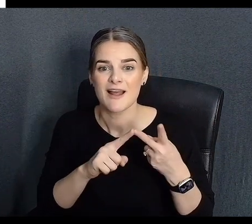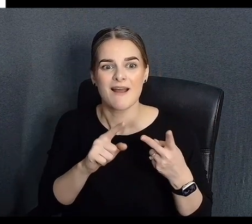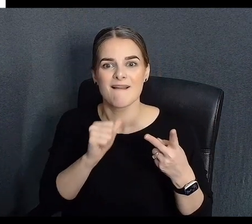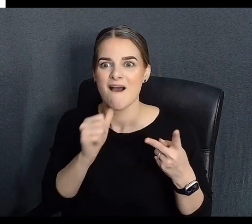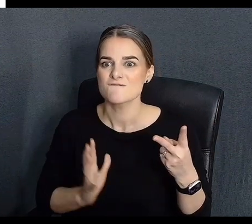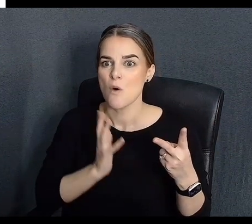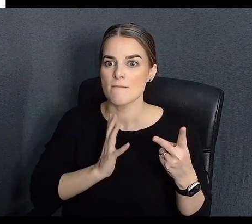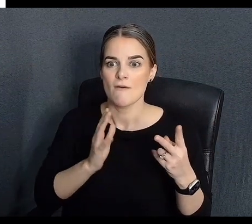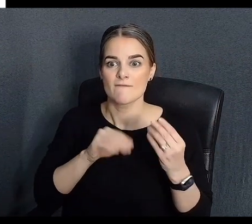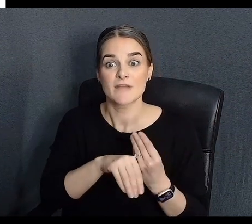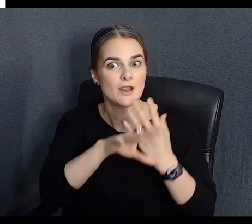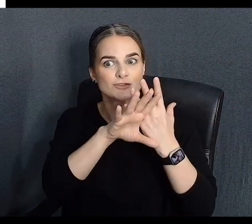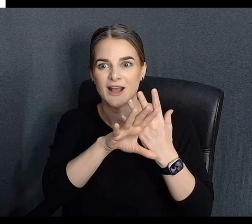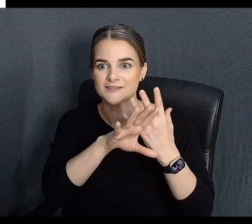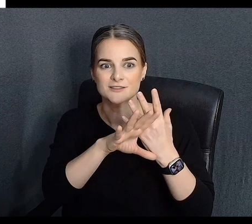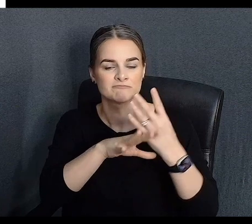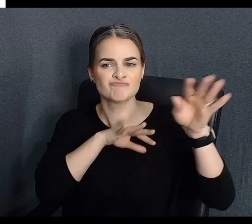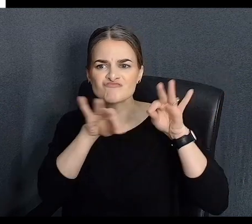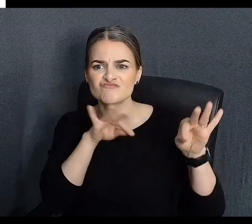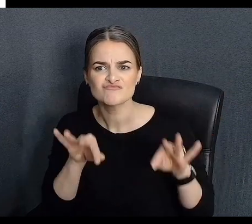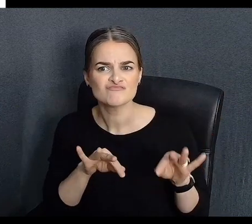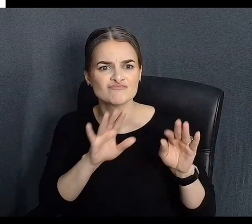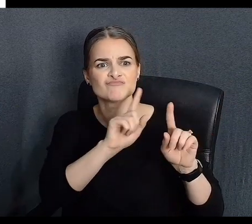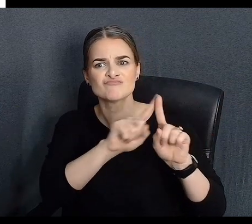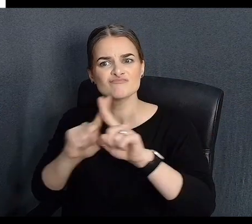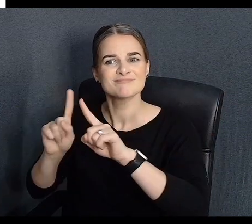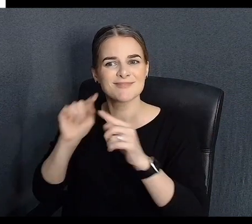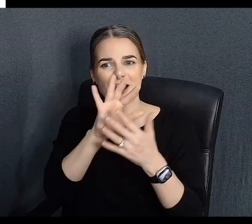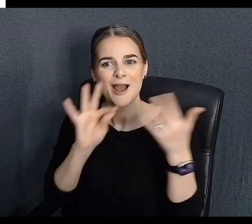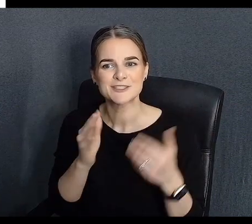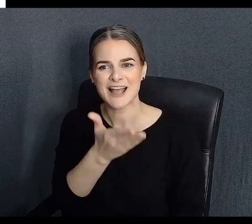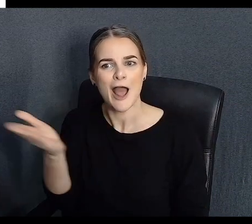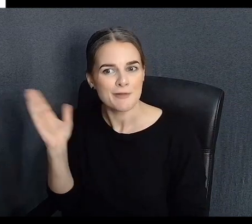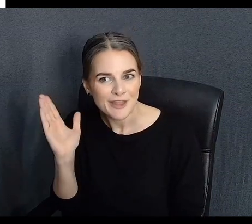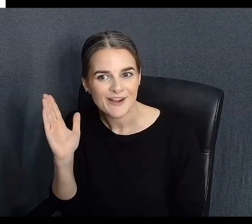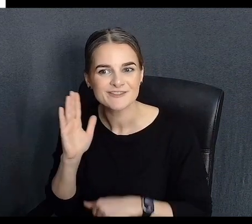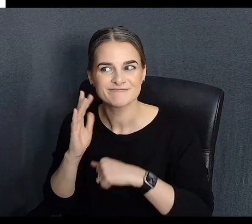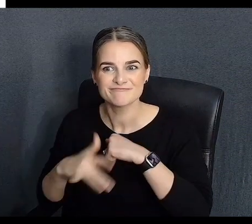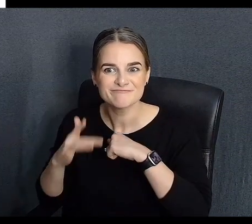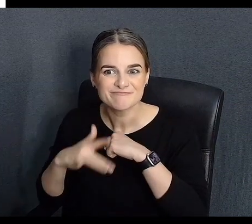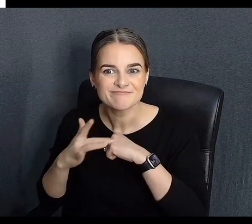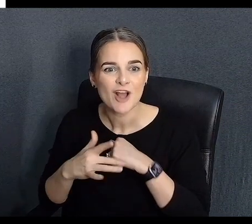to talk about which AAC options are out there, or answer questions you might have.